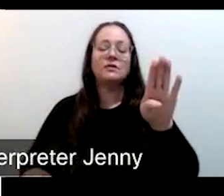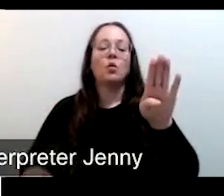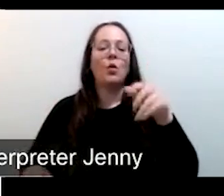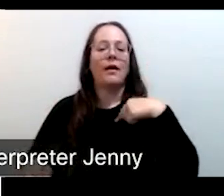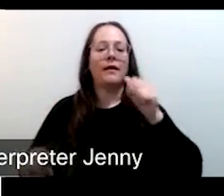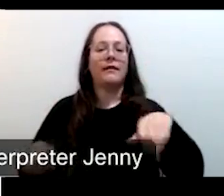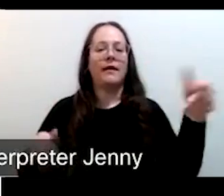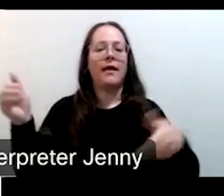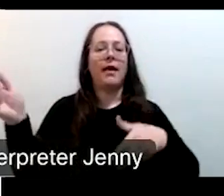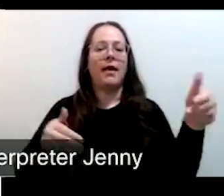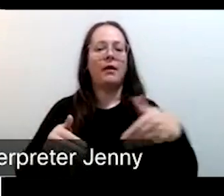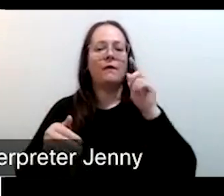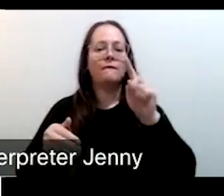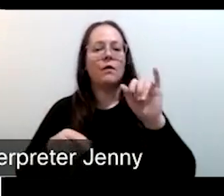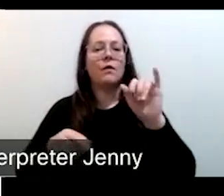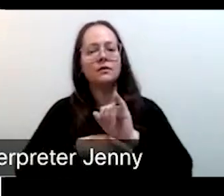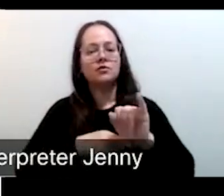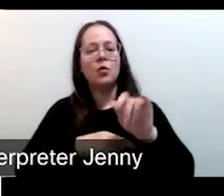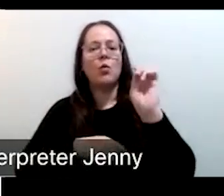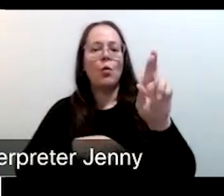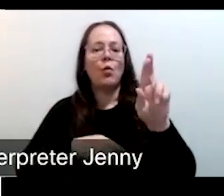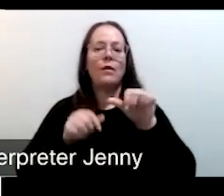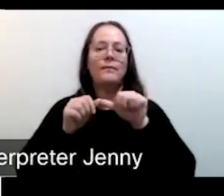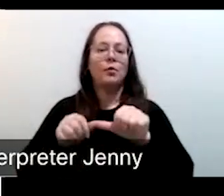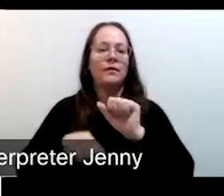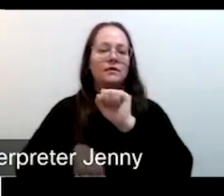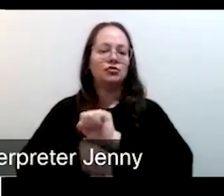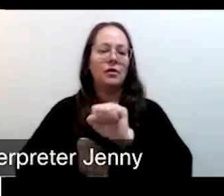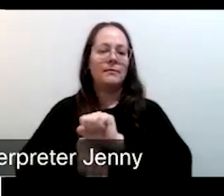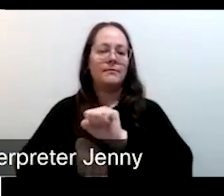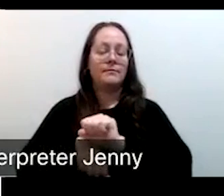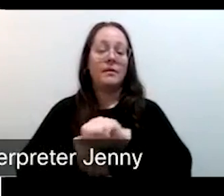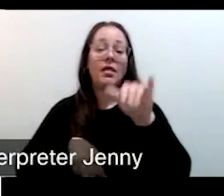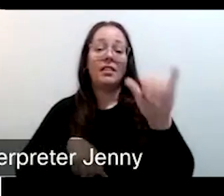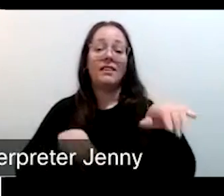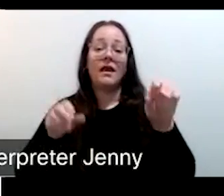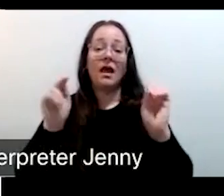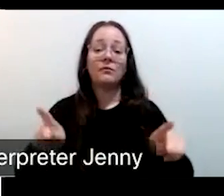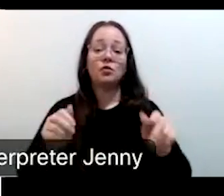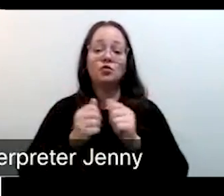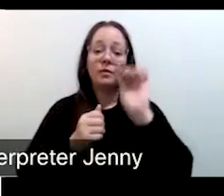These opportunities are with the Federal Government, as well as select private-sector organizations.